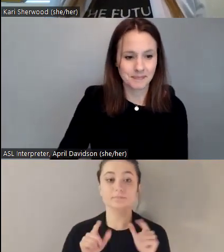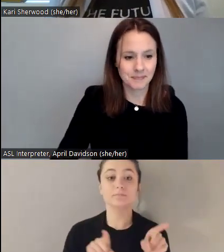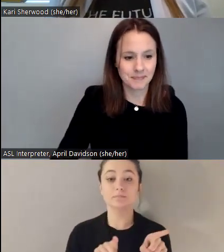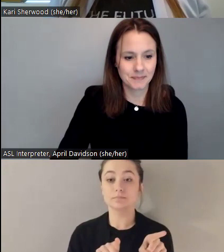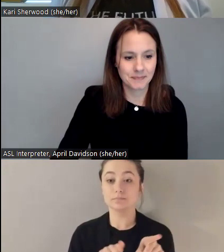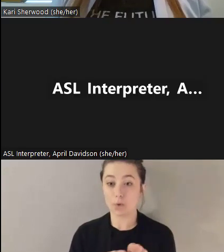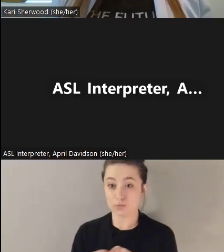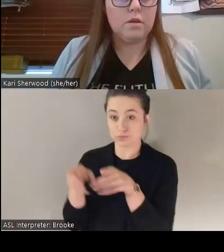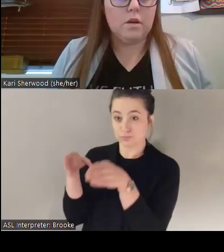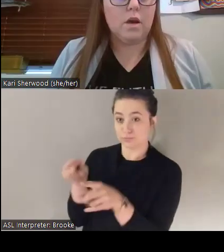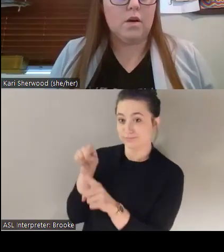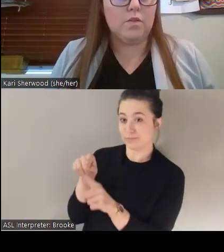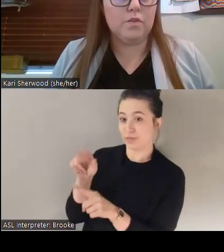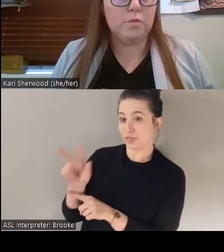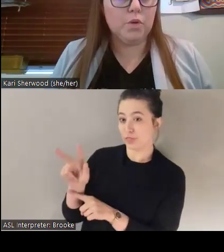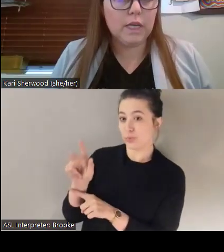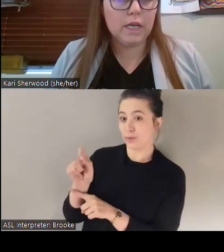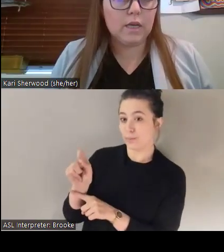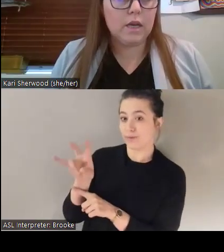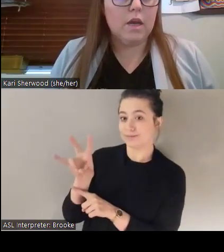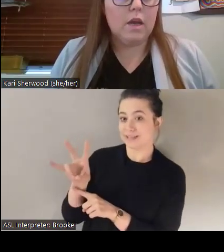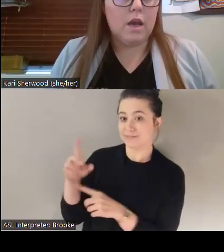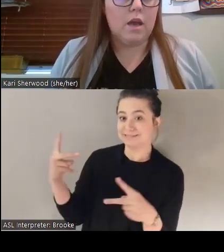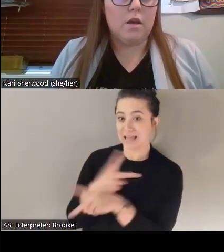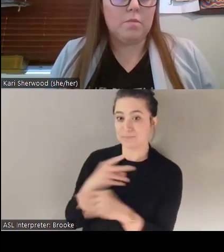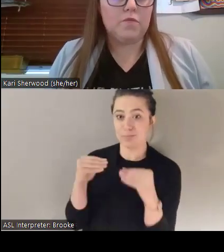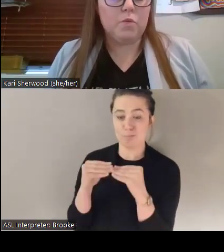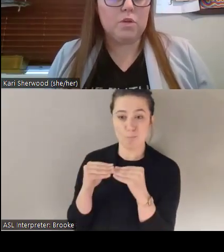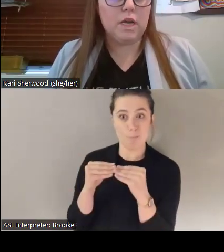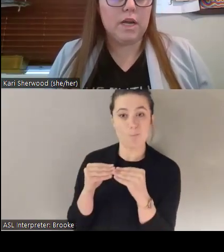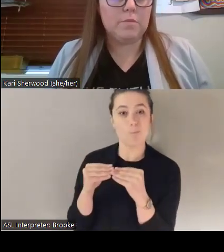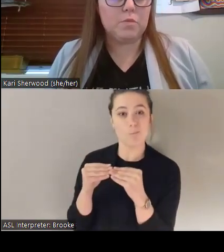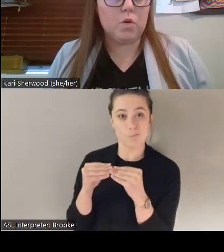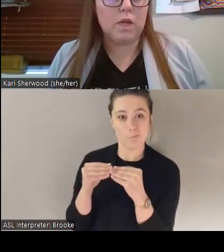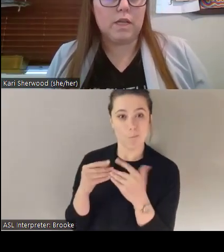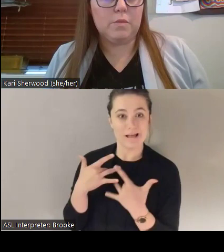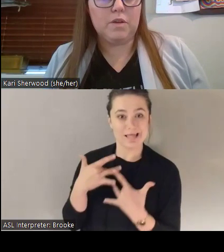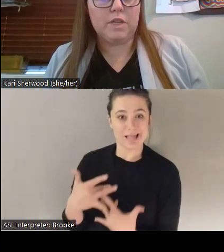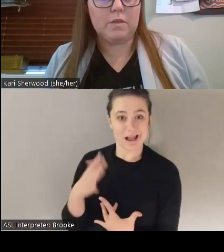victim of bullying, 4 times more likely to be a victim